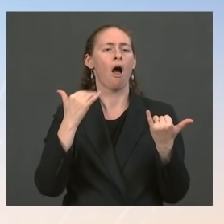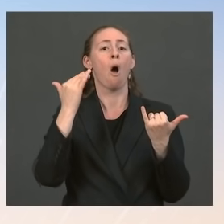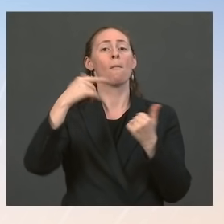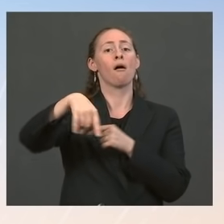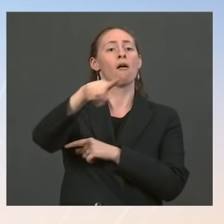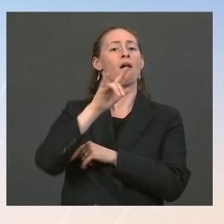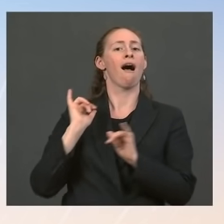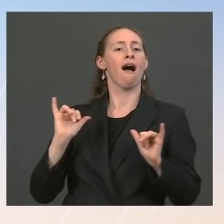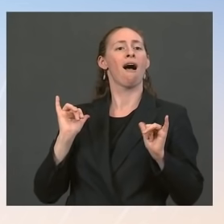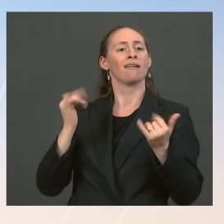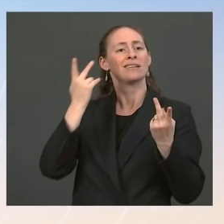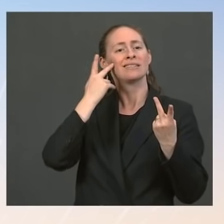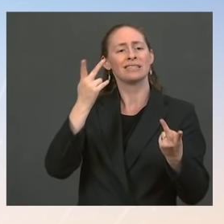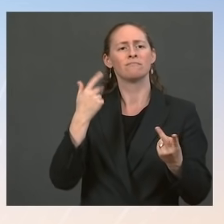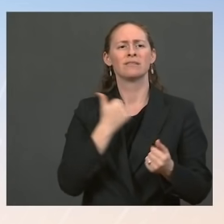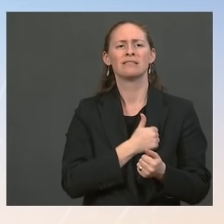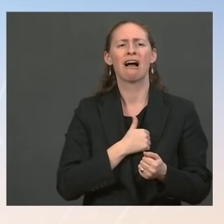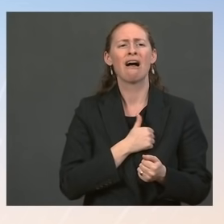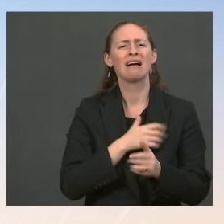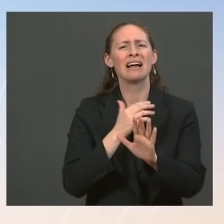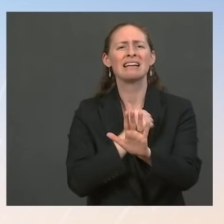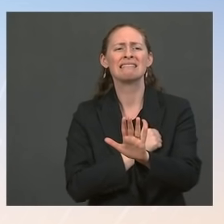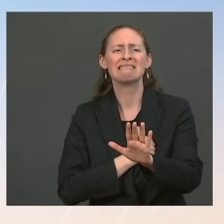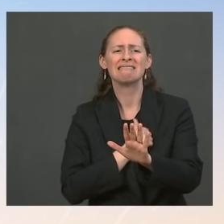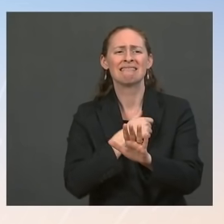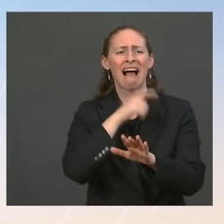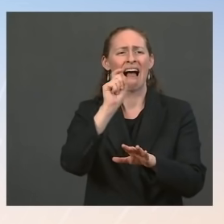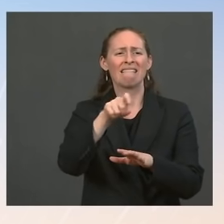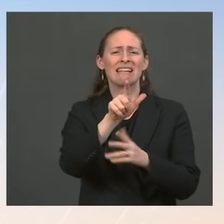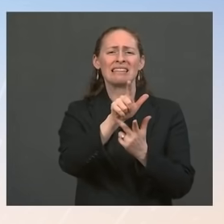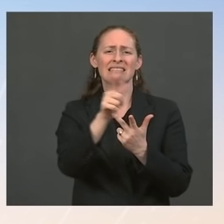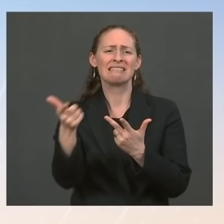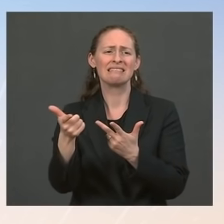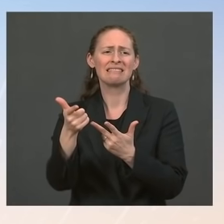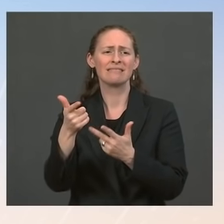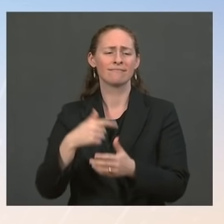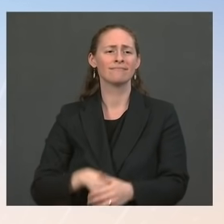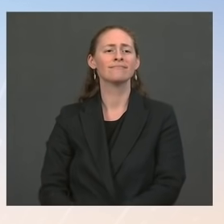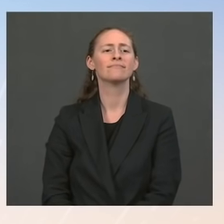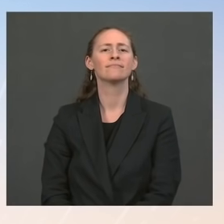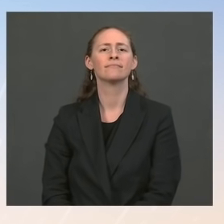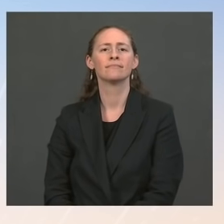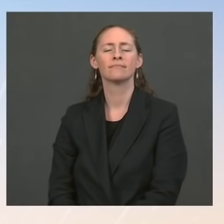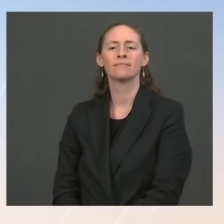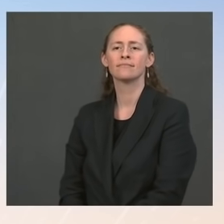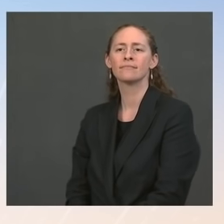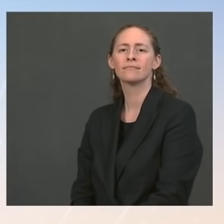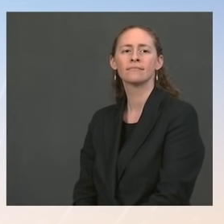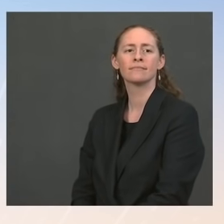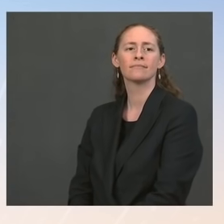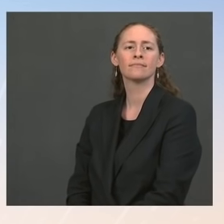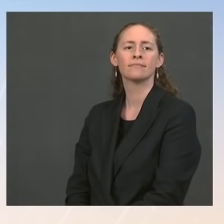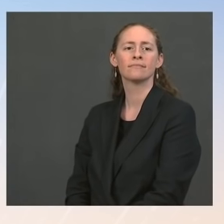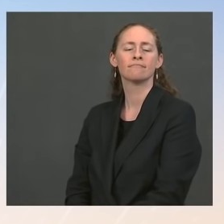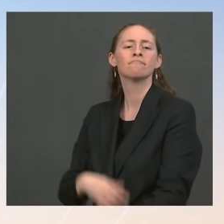The Press: >> Ms. Psaki: I guess I -- I'm sorry, I just got to jump around because I got to get more people. Karen, go ahead. >> The Press: Thanks, Jen. According to the Labor Department, the childcare industry